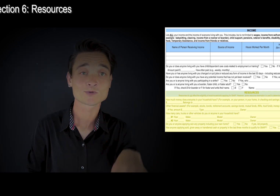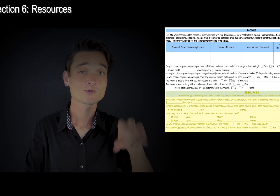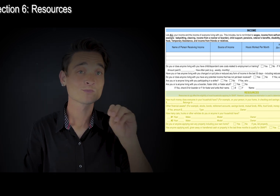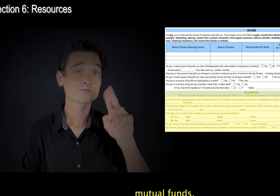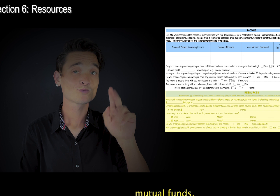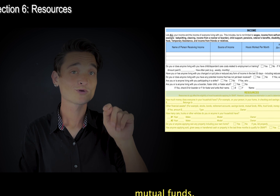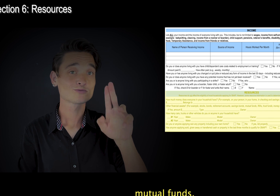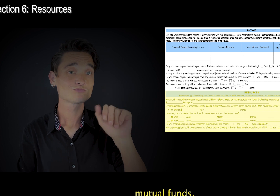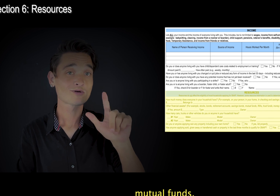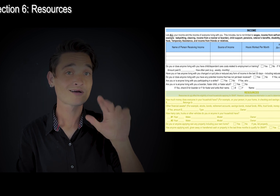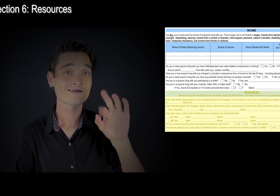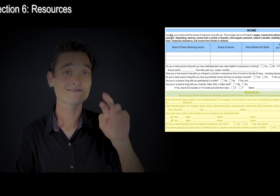mutual funds,